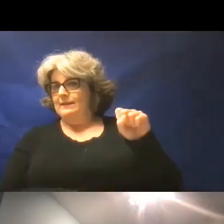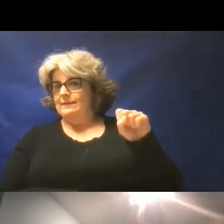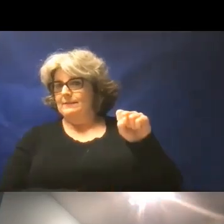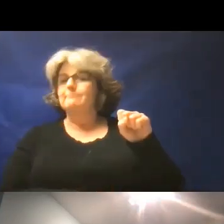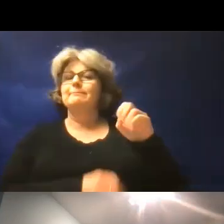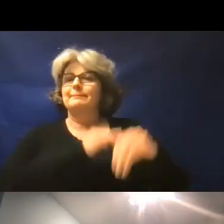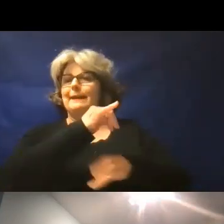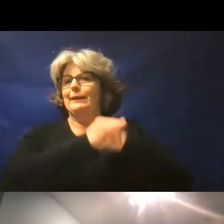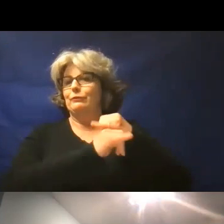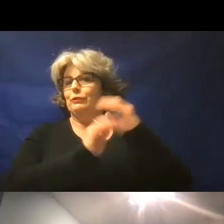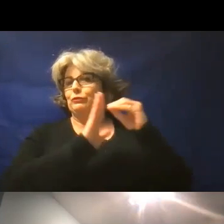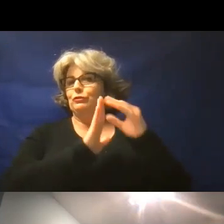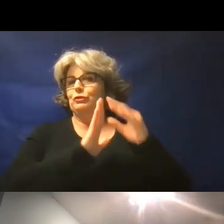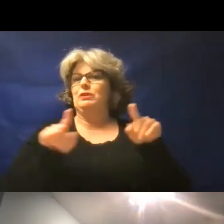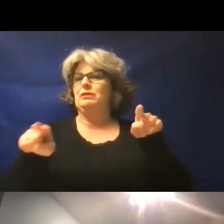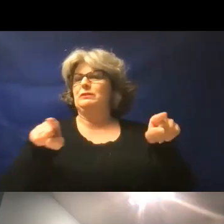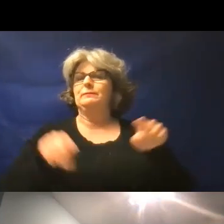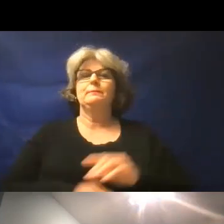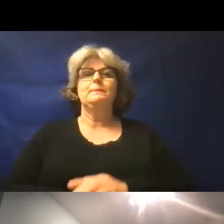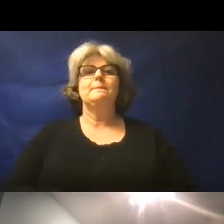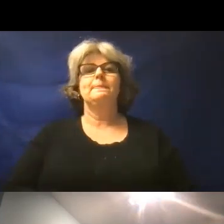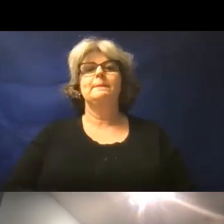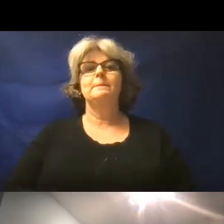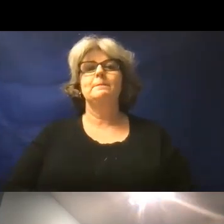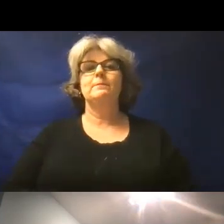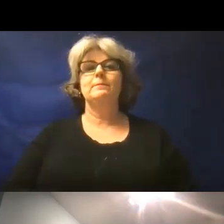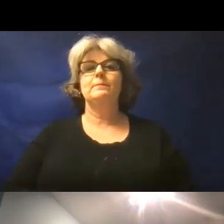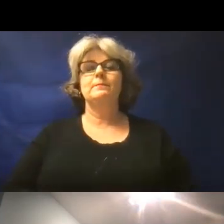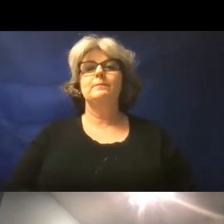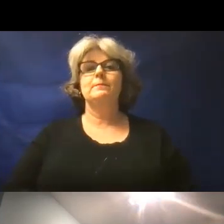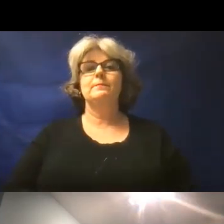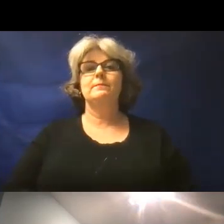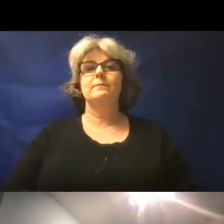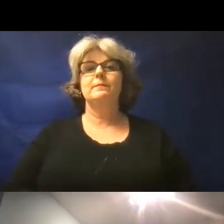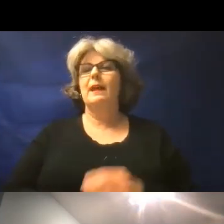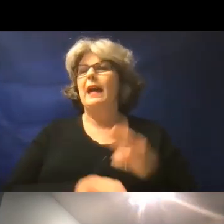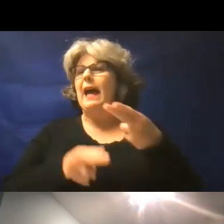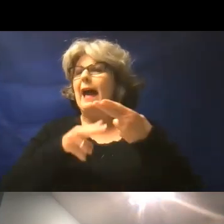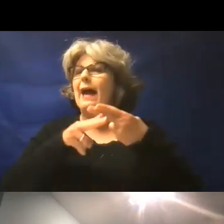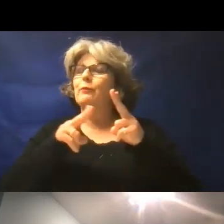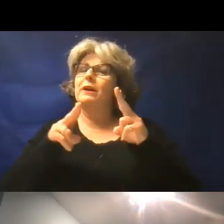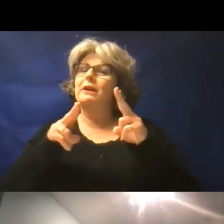travel side of things so we're going to just give you a very quickly a snapshot here of